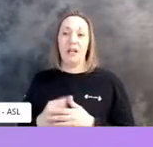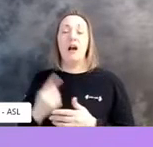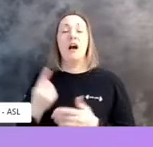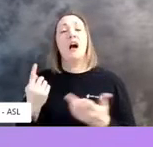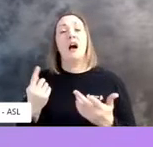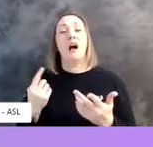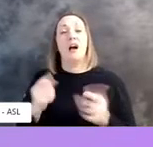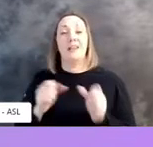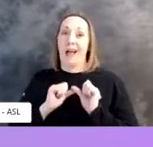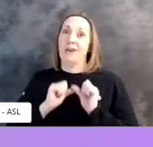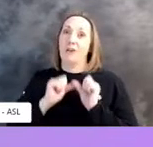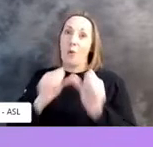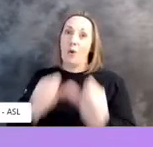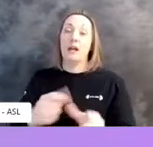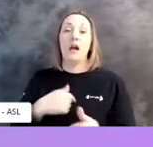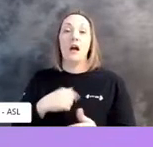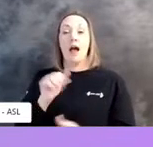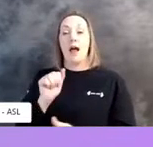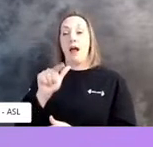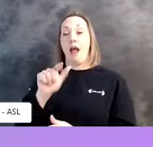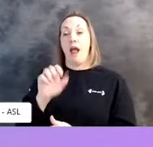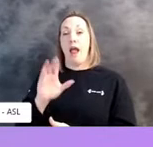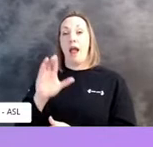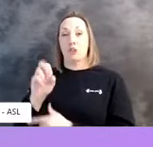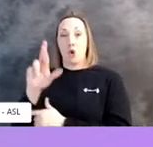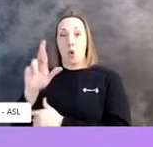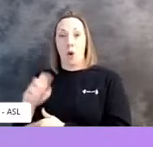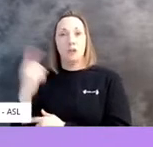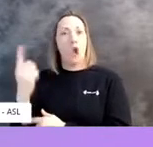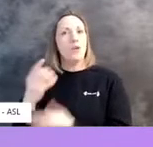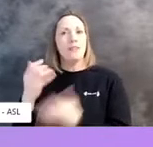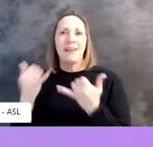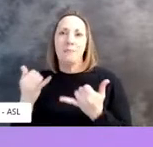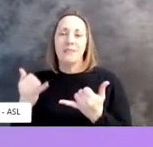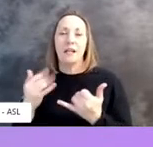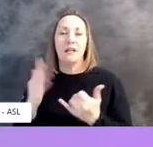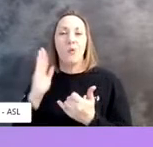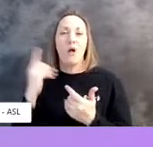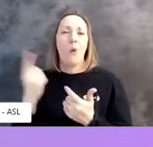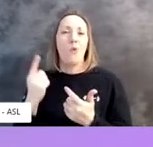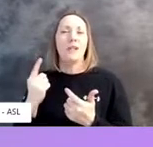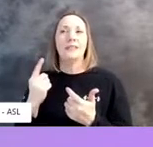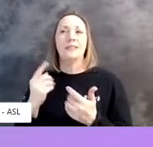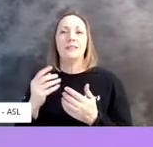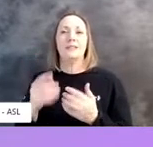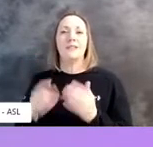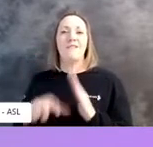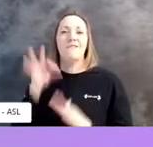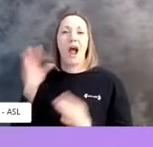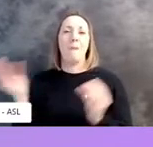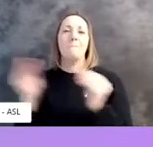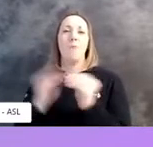that they are there you can remove them. It's not the end